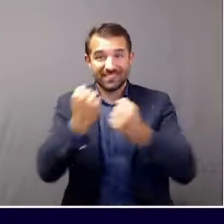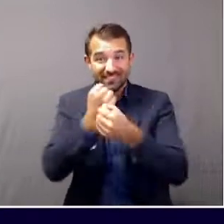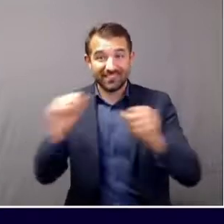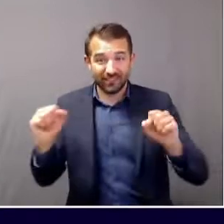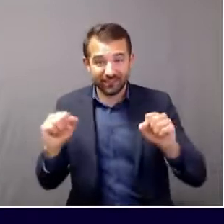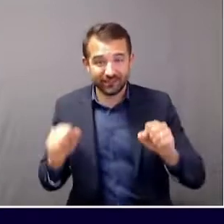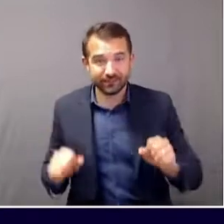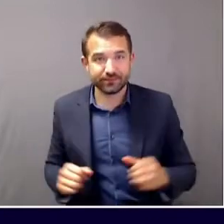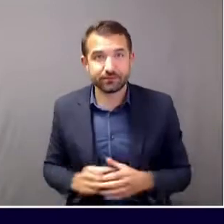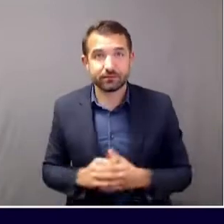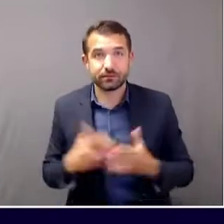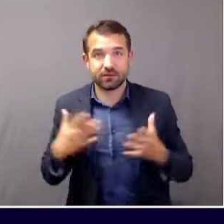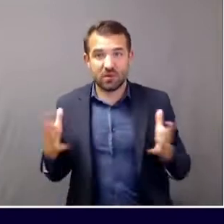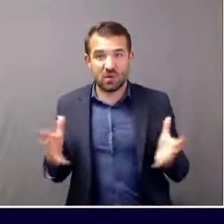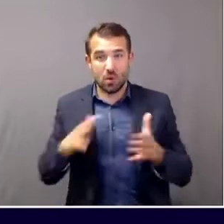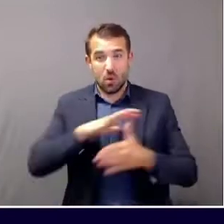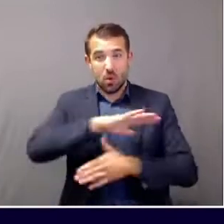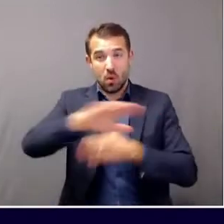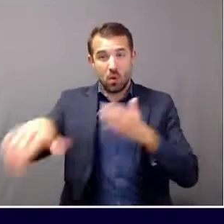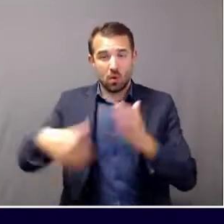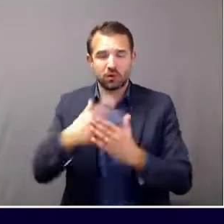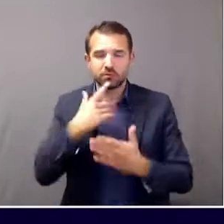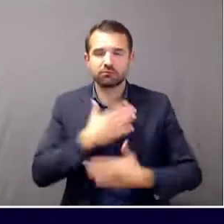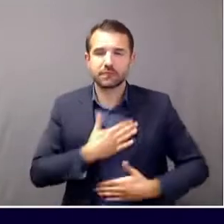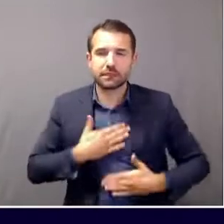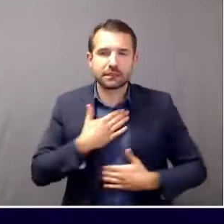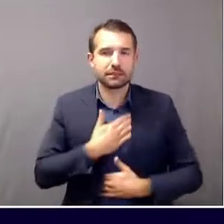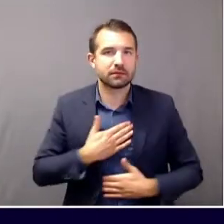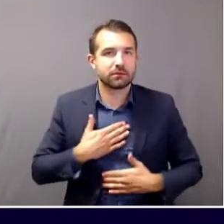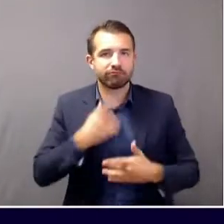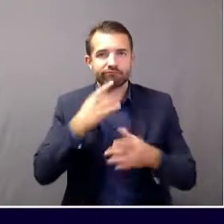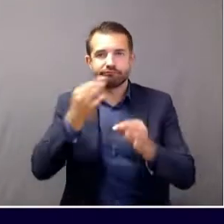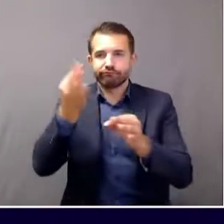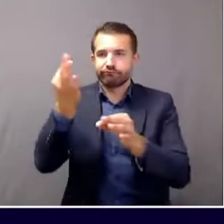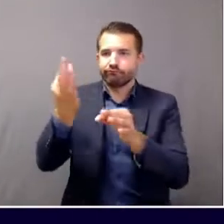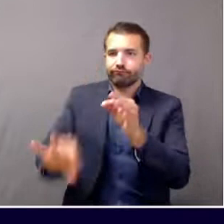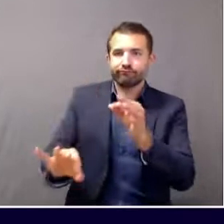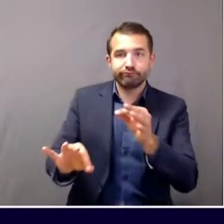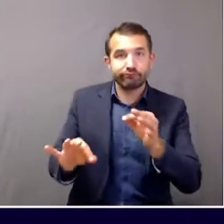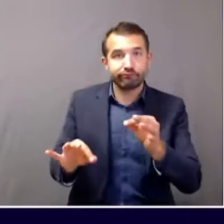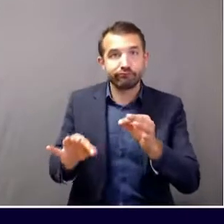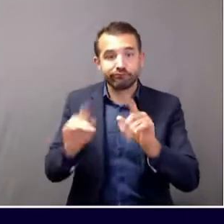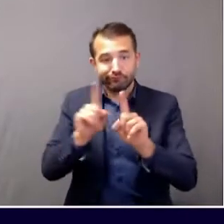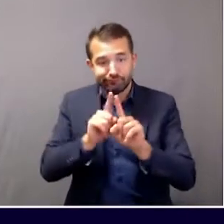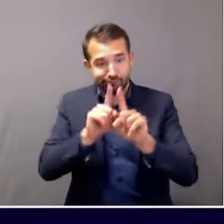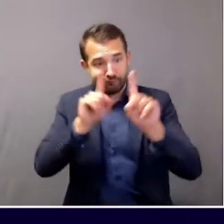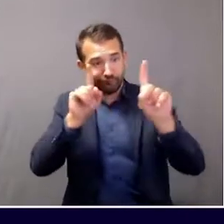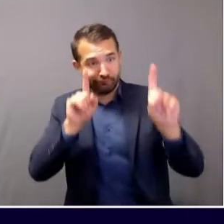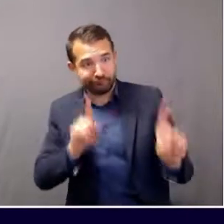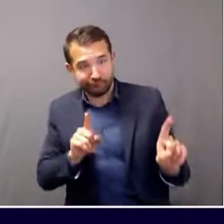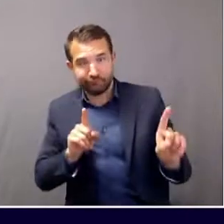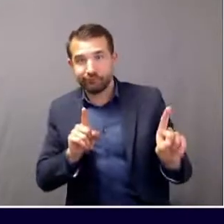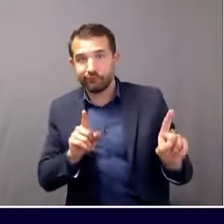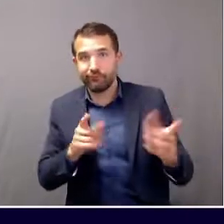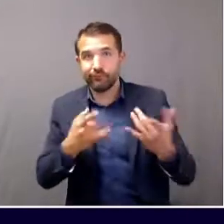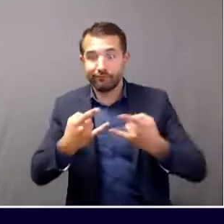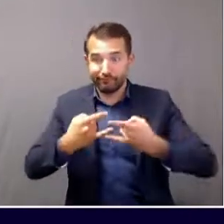to do those things it really is right now a simple it's keeping